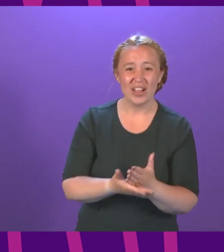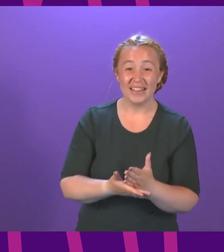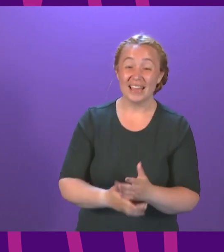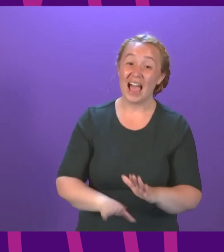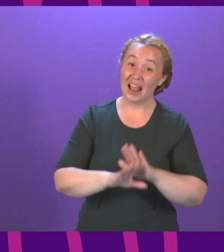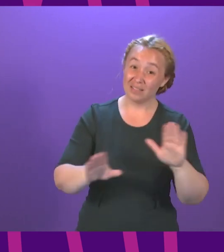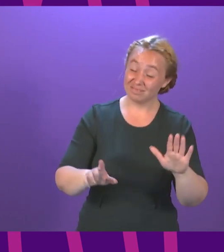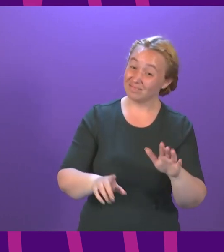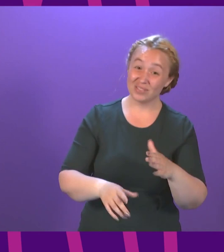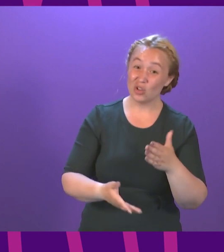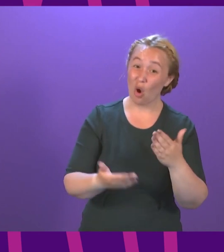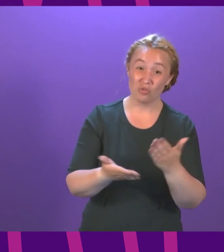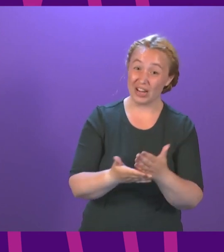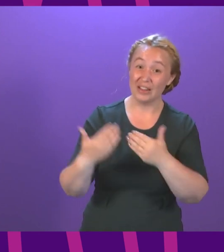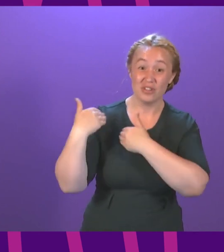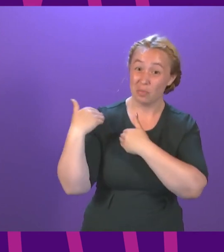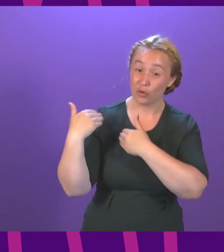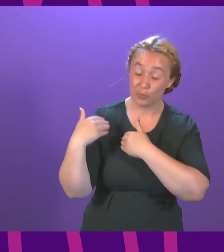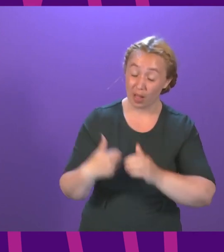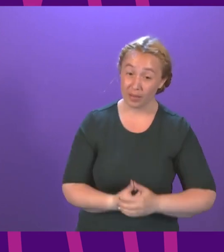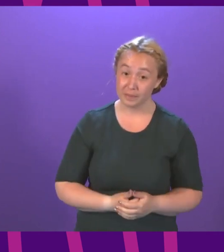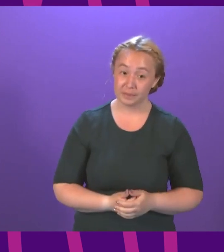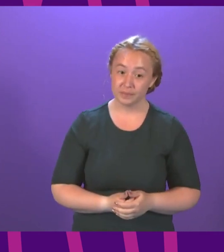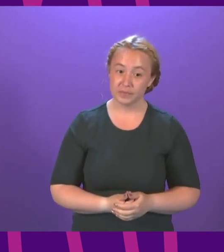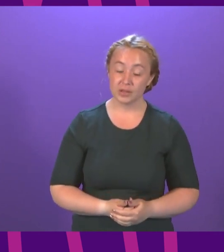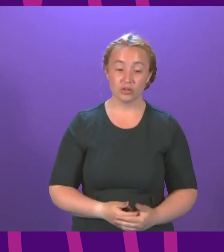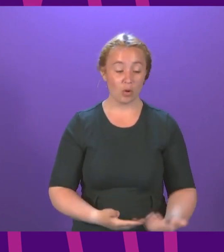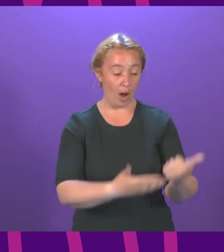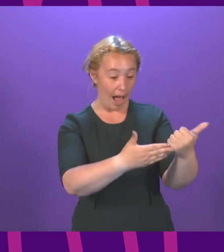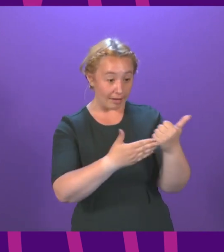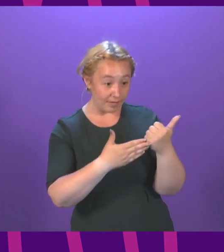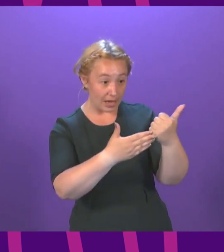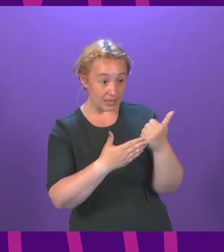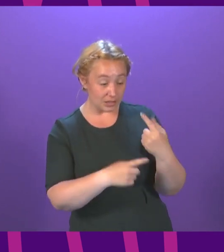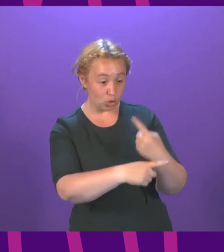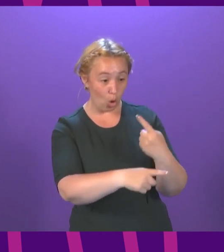I will start with the latter. In Scotland, we take our advice on vaccination from the Joint